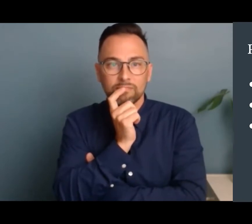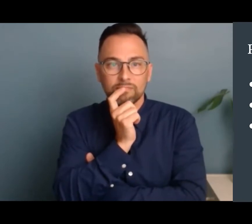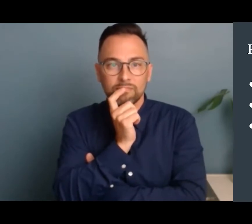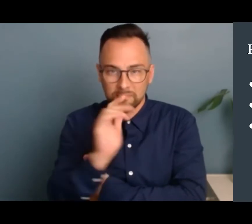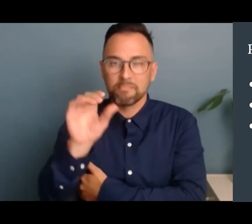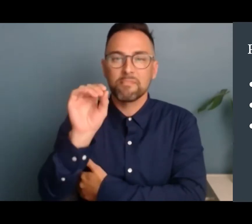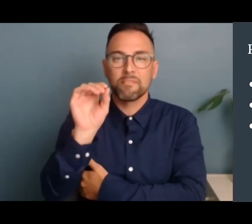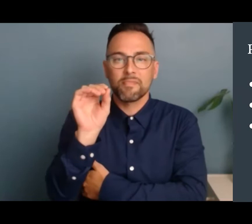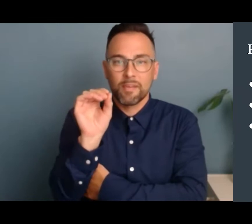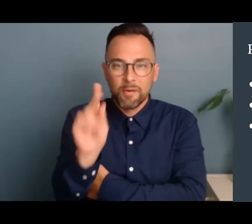OK.